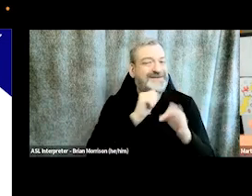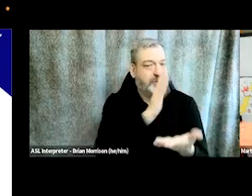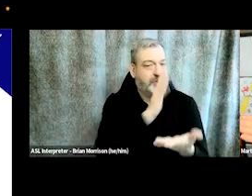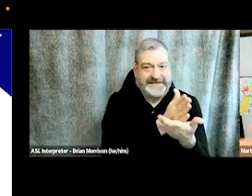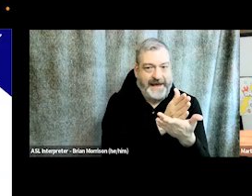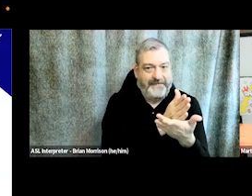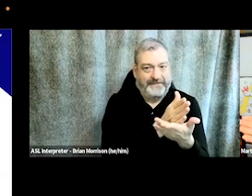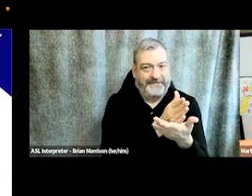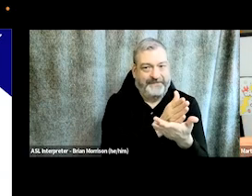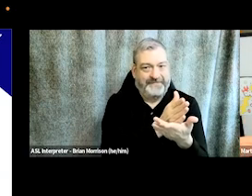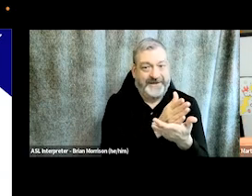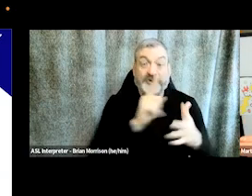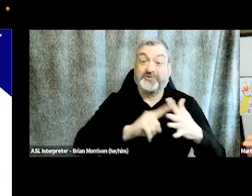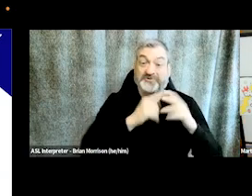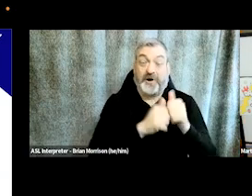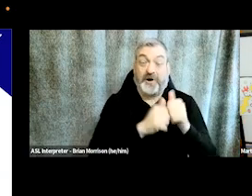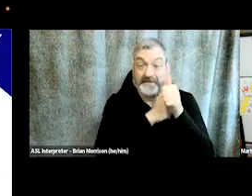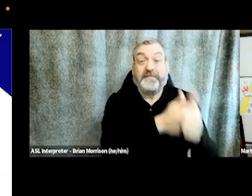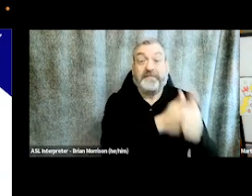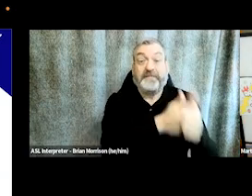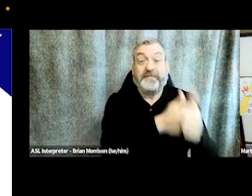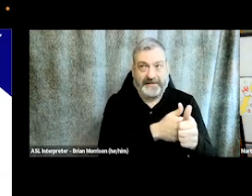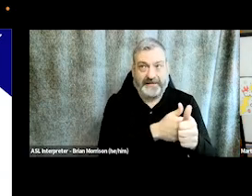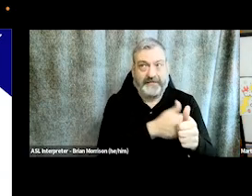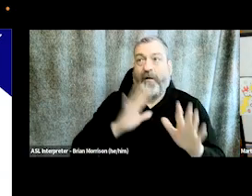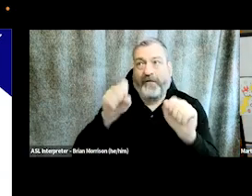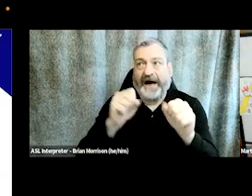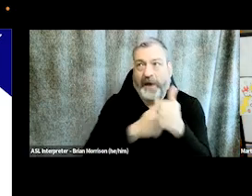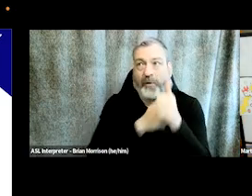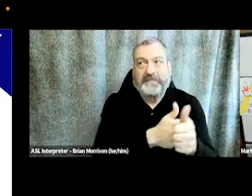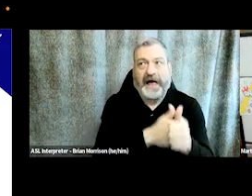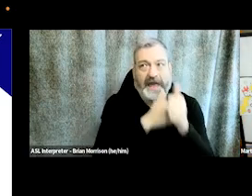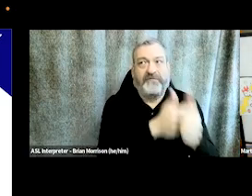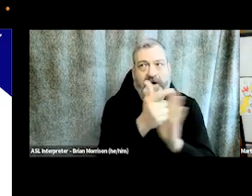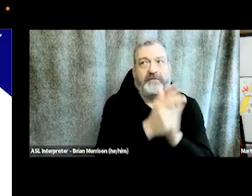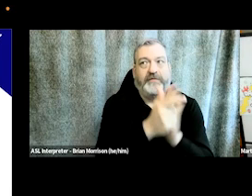towards an inclusive practice, because otherwise it just won't be sustainable.